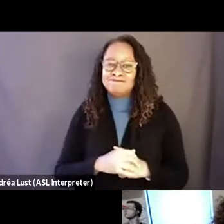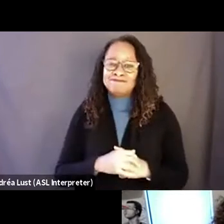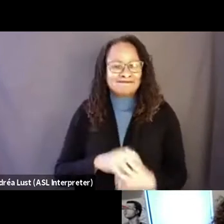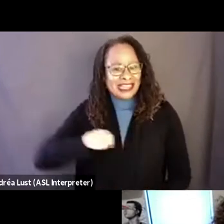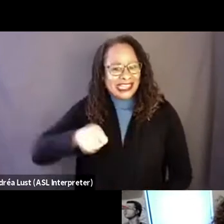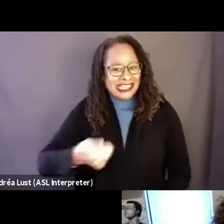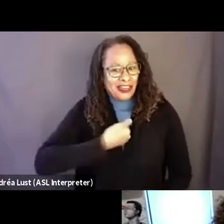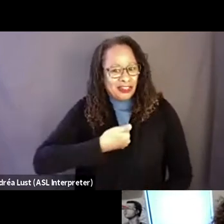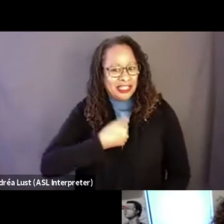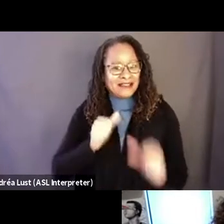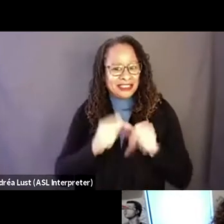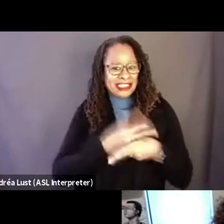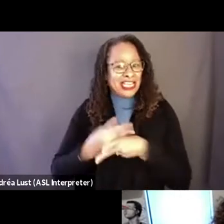just kind of taking care of ourselves.